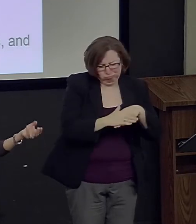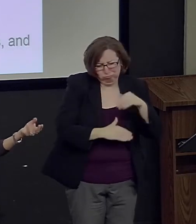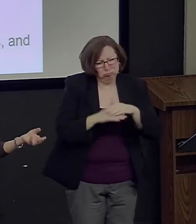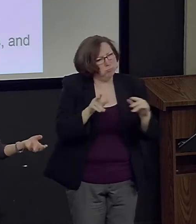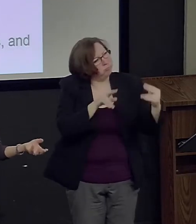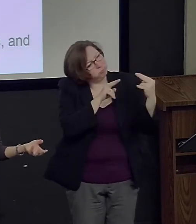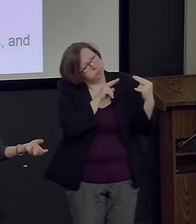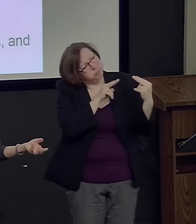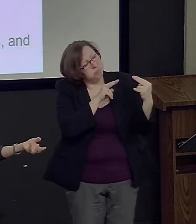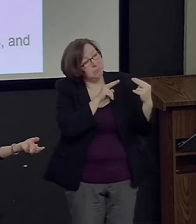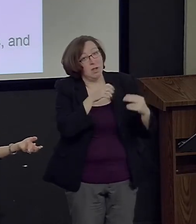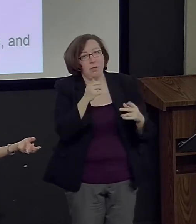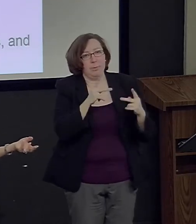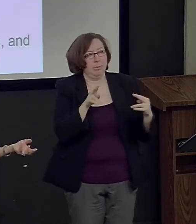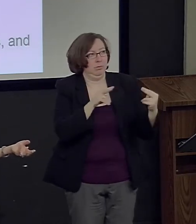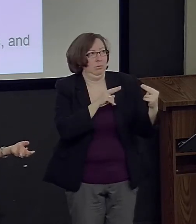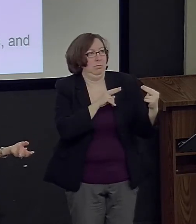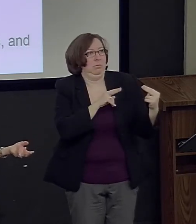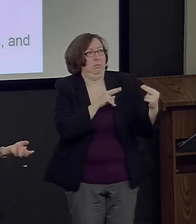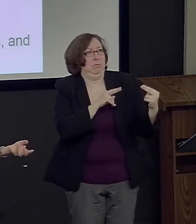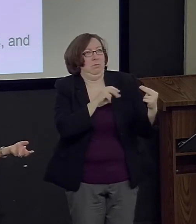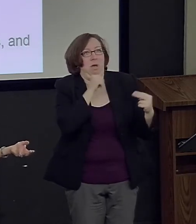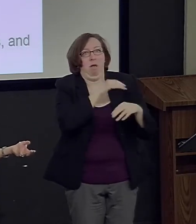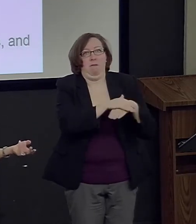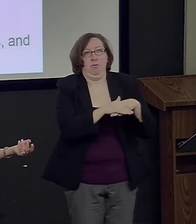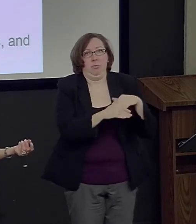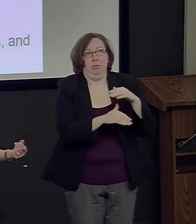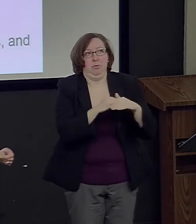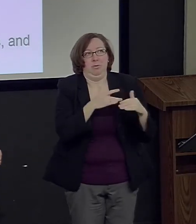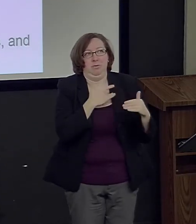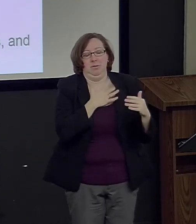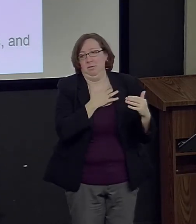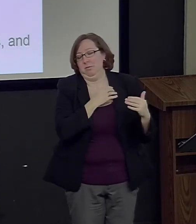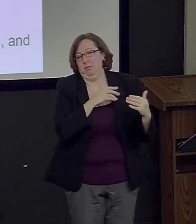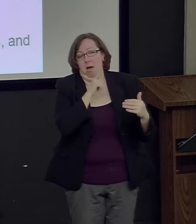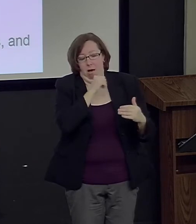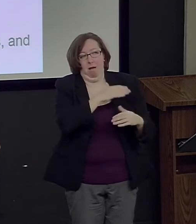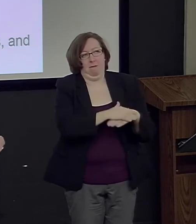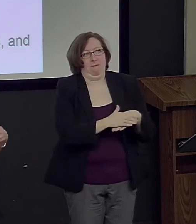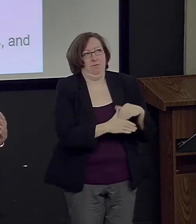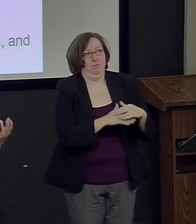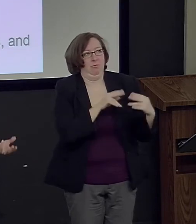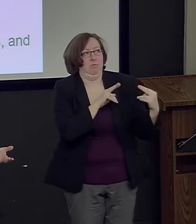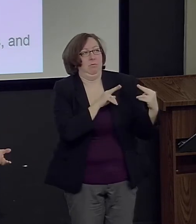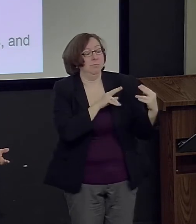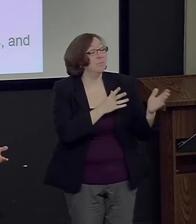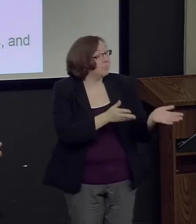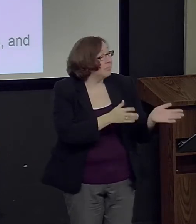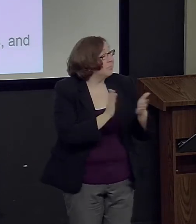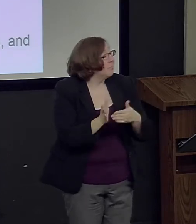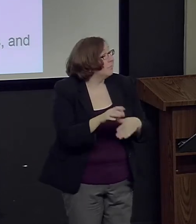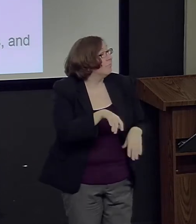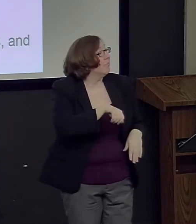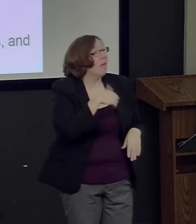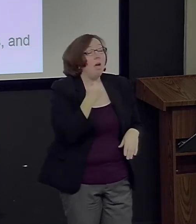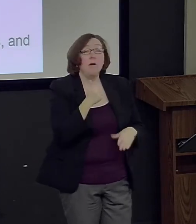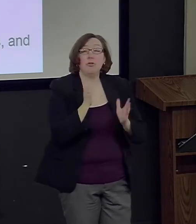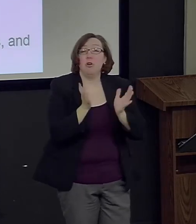and other people found it quite aversive actually. In some conversations that people had,